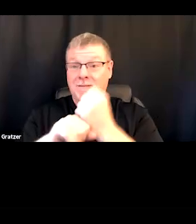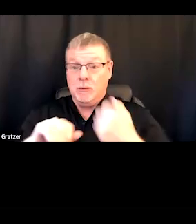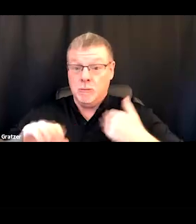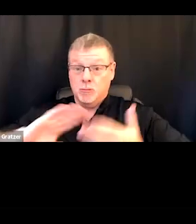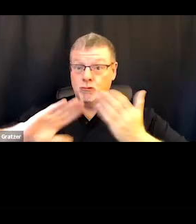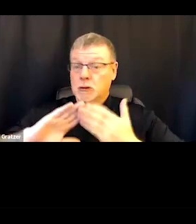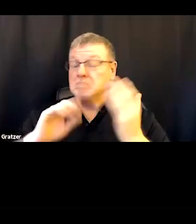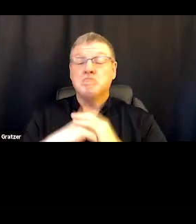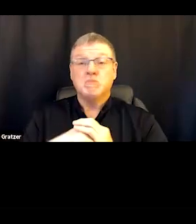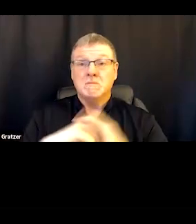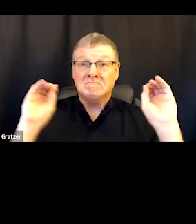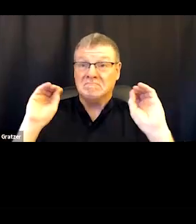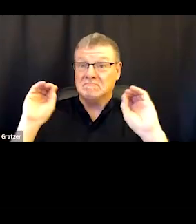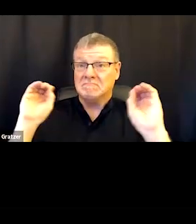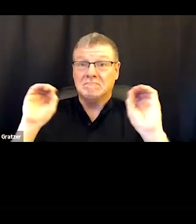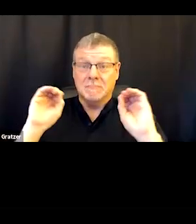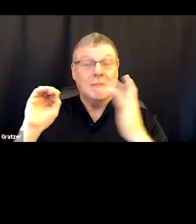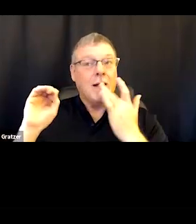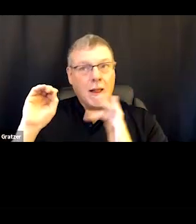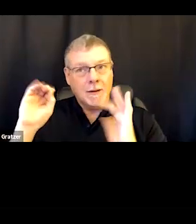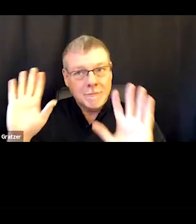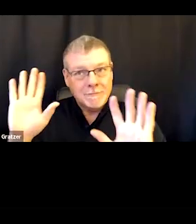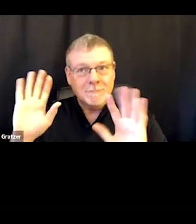that's not luckily anything that we have had to worry about.